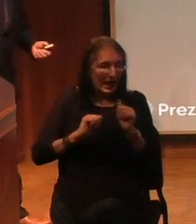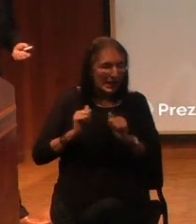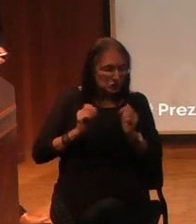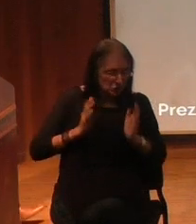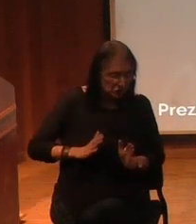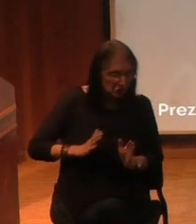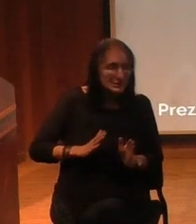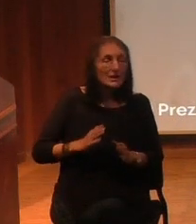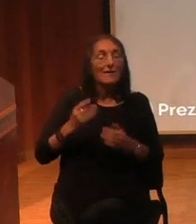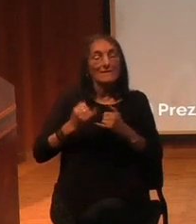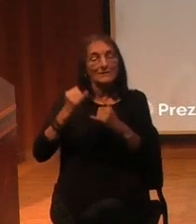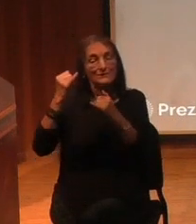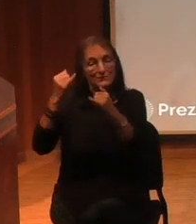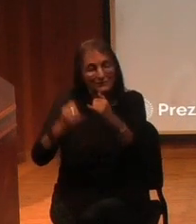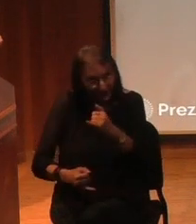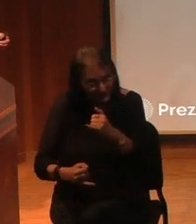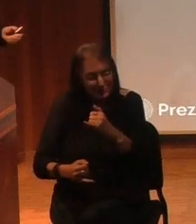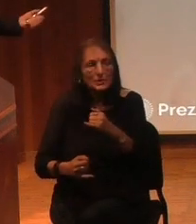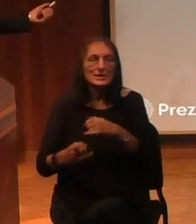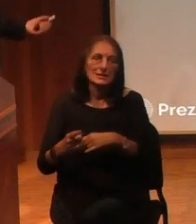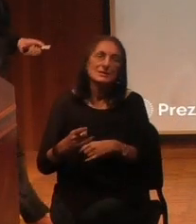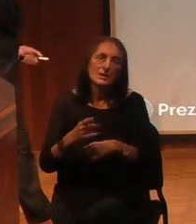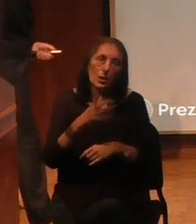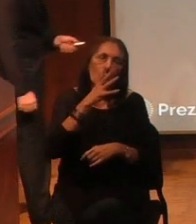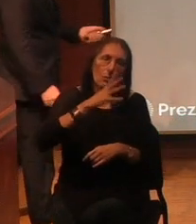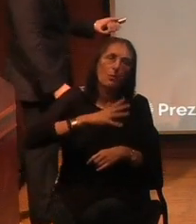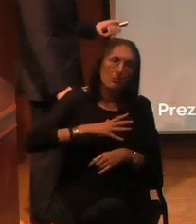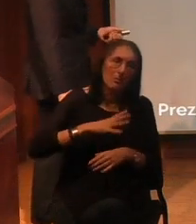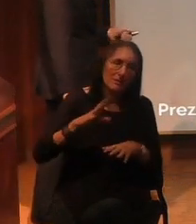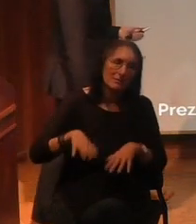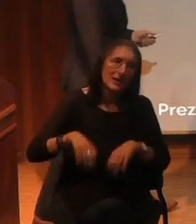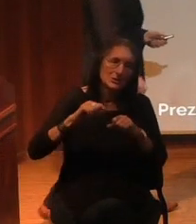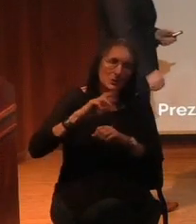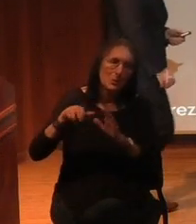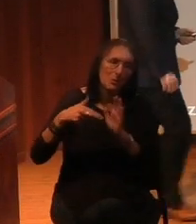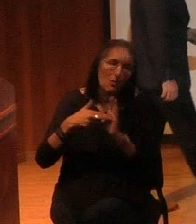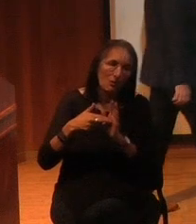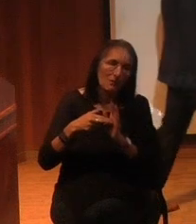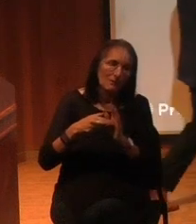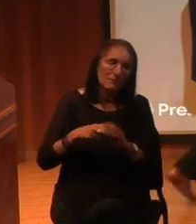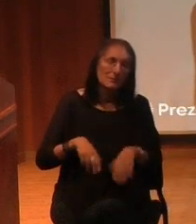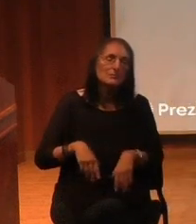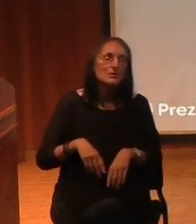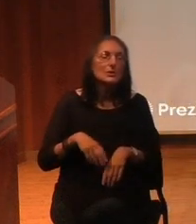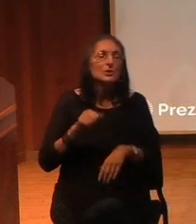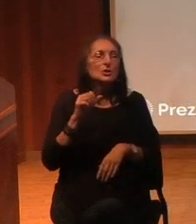and actually fantastic. So, in 2015, they wrote a couple episodes called "Under the Lake" and "Before the Flood"